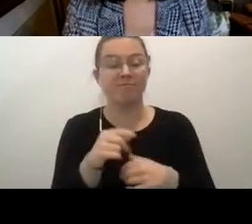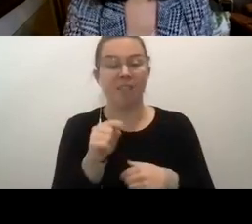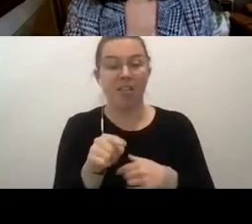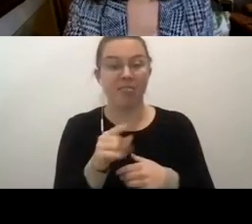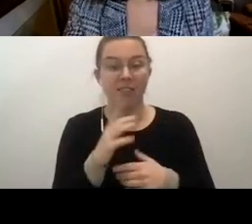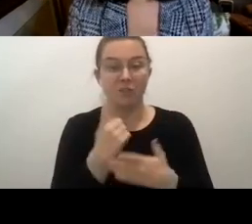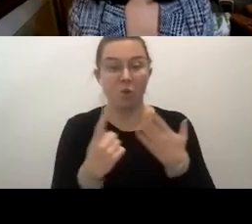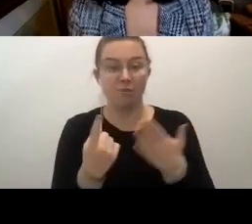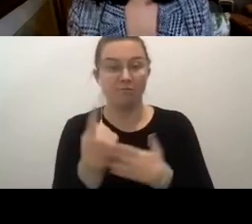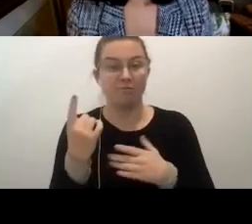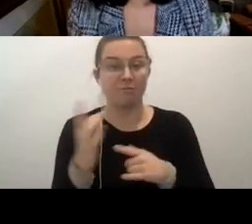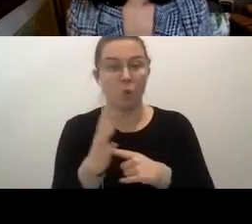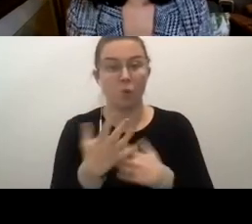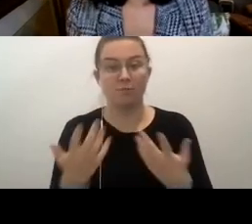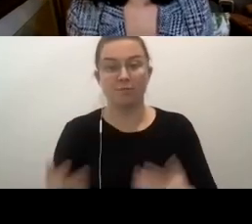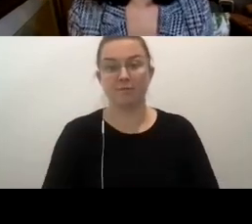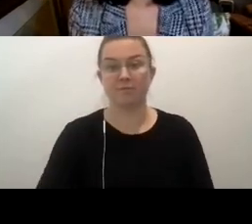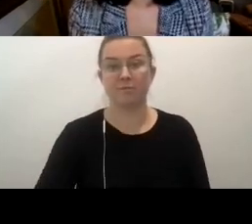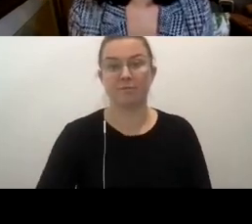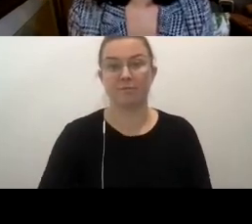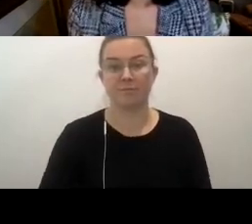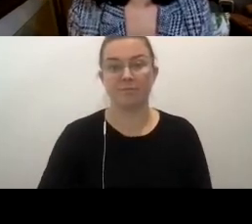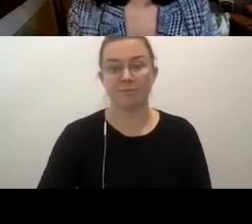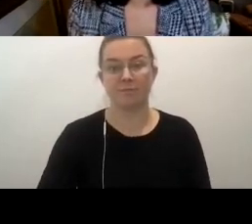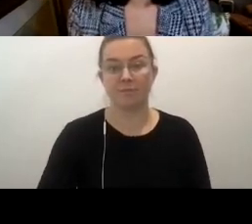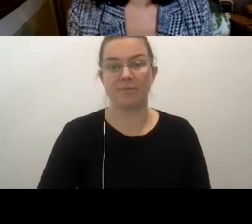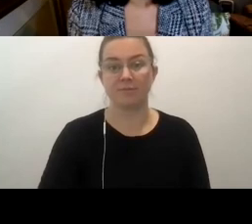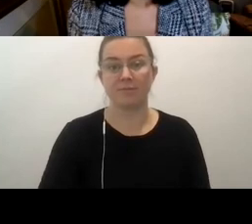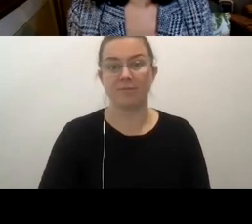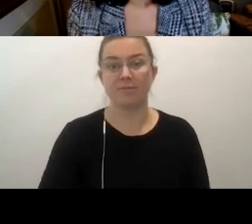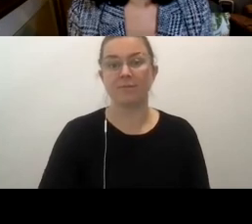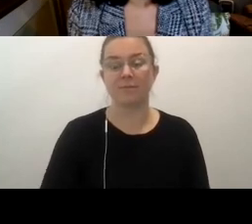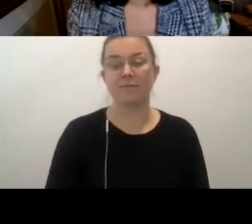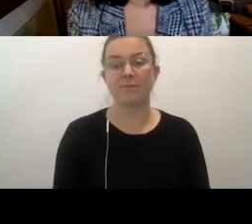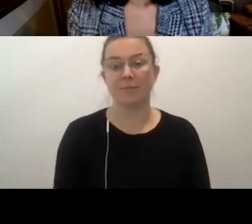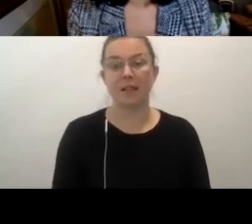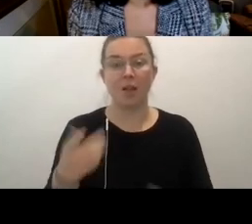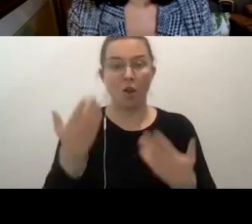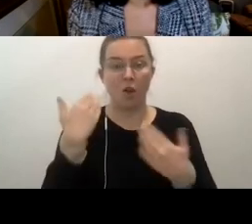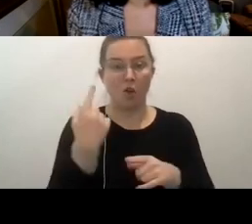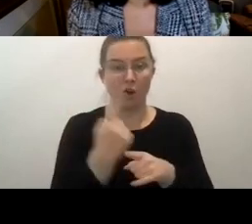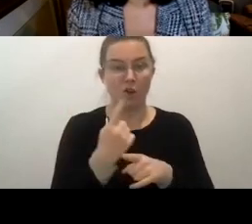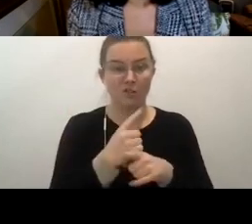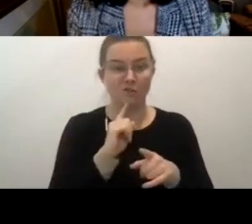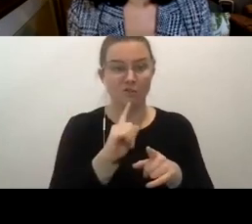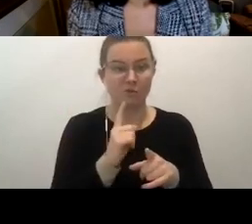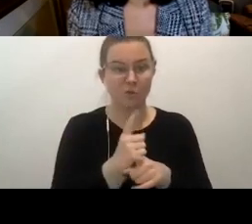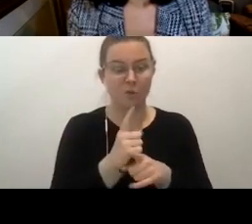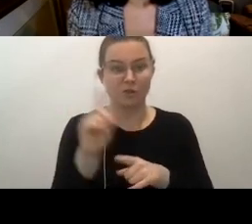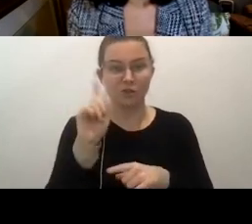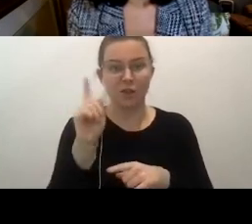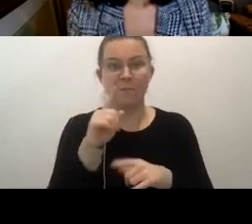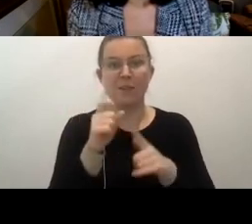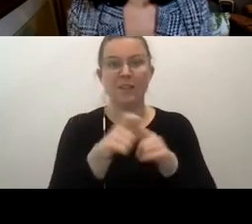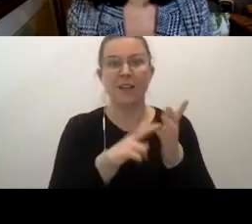And in that sense, I think what we were talking about earlier today and what David was saying in terms of creating community